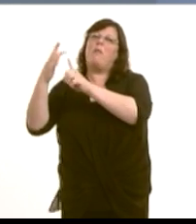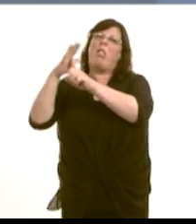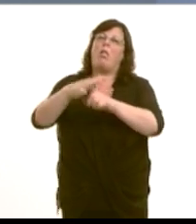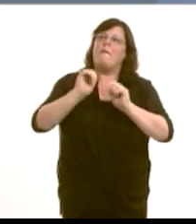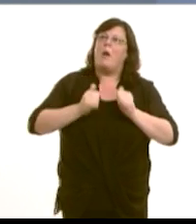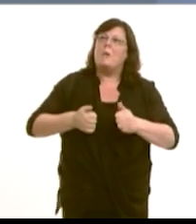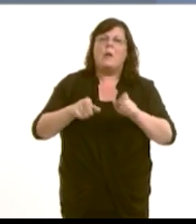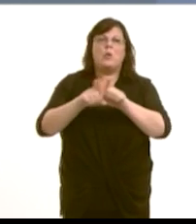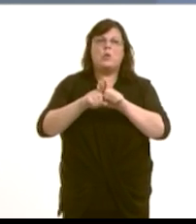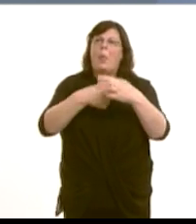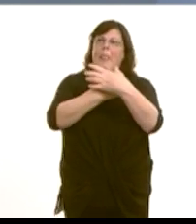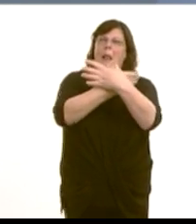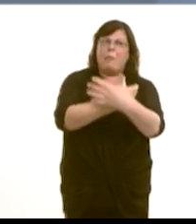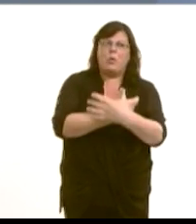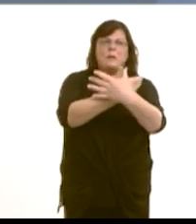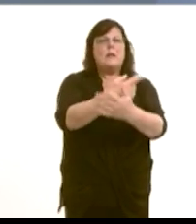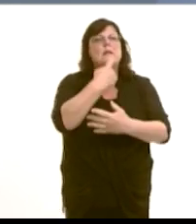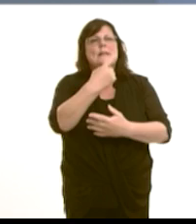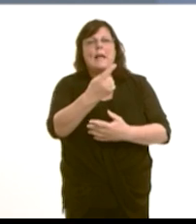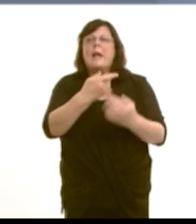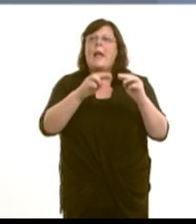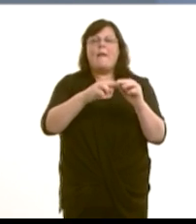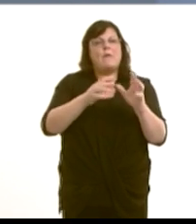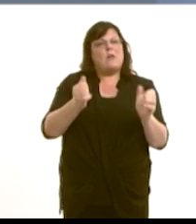in their own words, has significant budget implications for your Government.